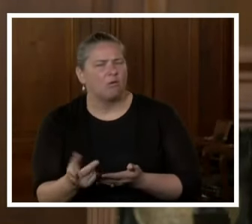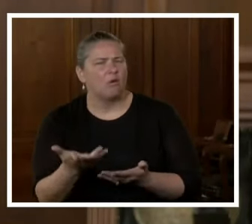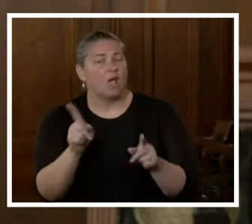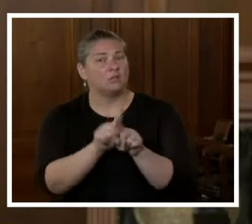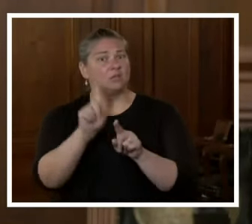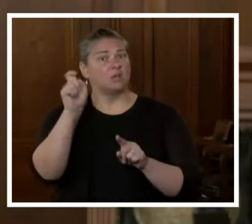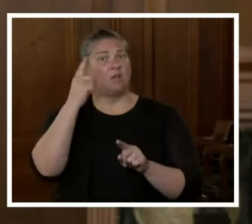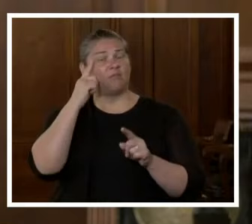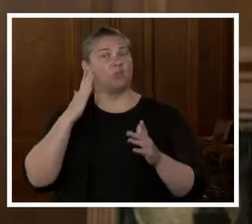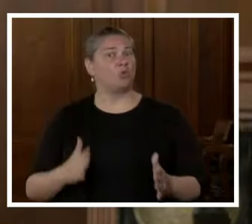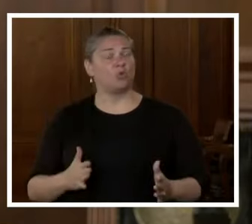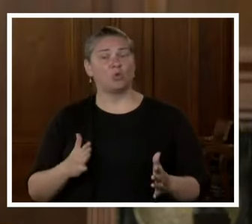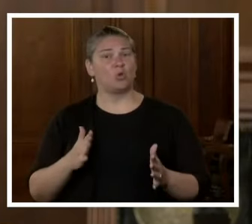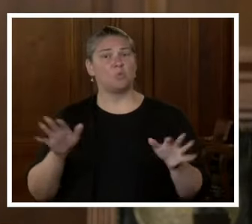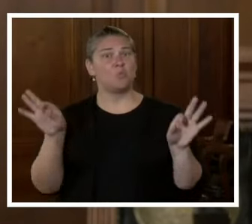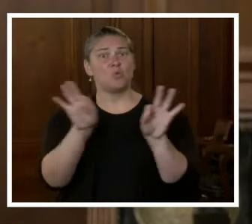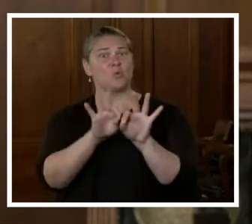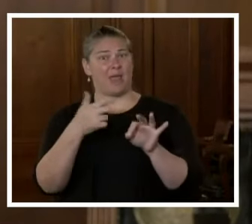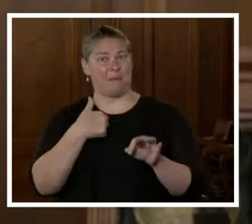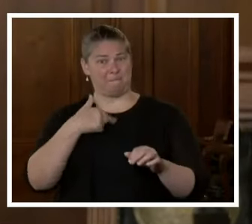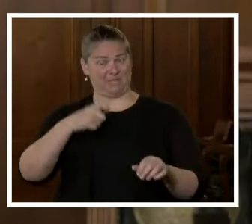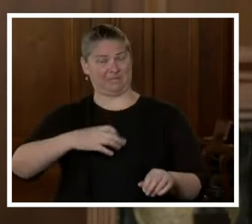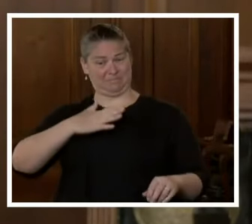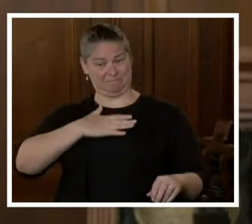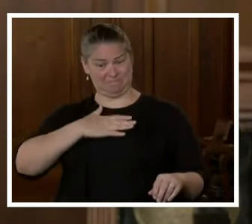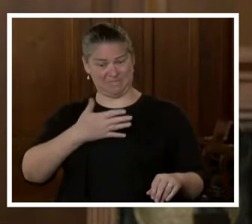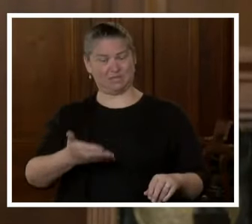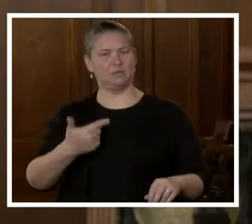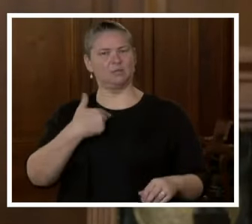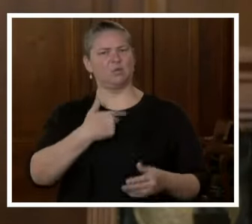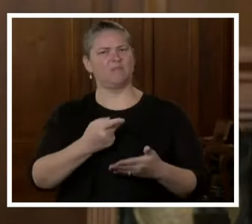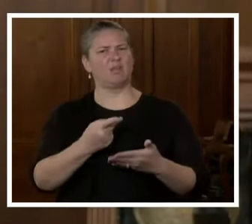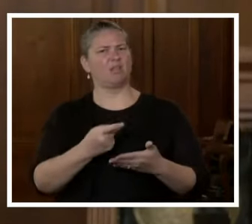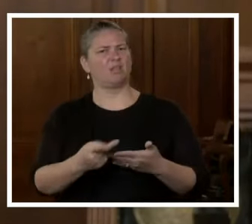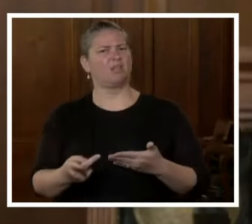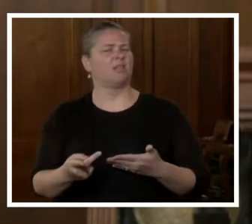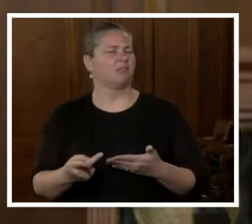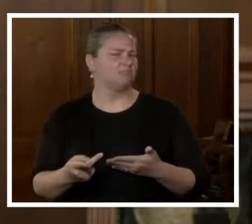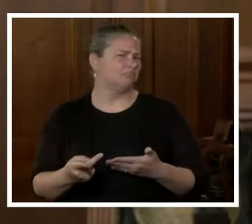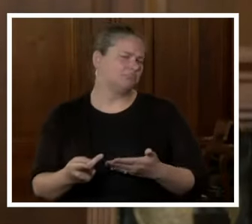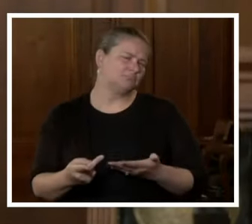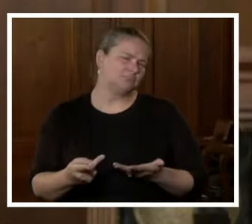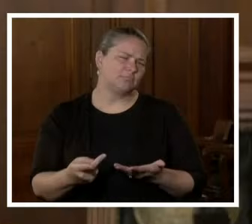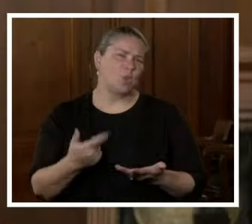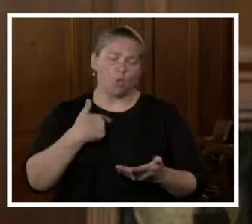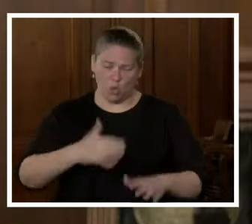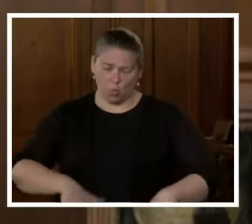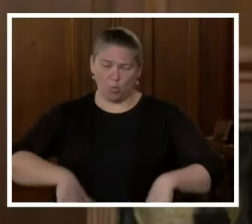AND THERE ARE MOMENTS IN TIME IN OUR HISTORY WHERE OUR COUNTRY HAS BEEN DIFFERENT. KEY MOMENTS GOING FORWARD.